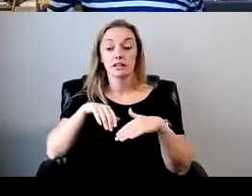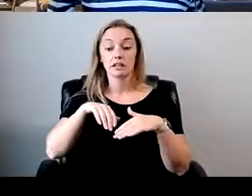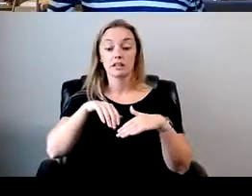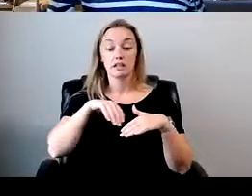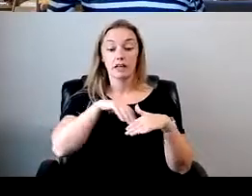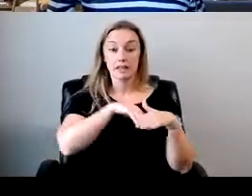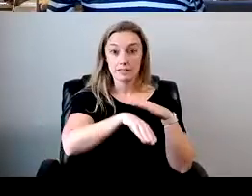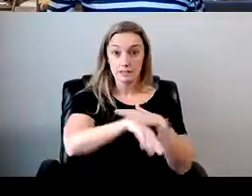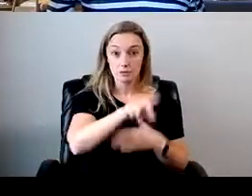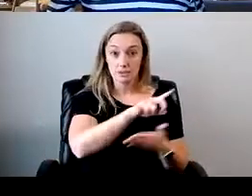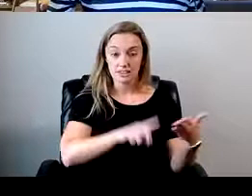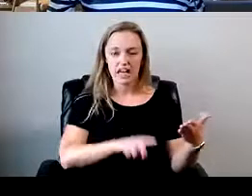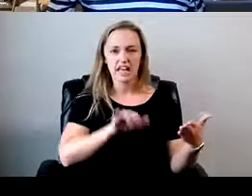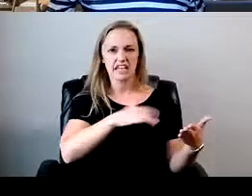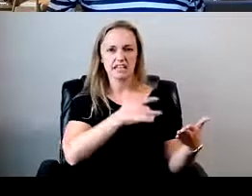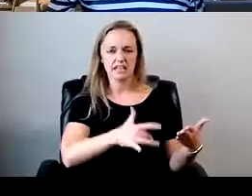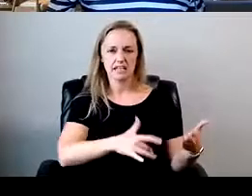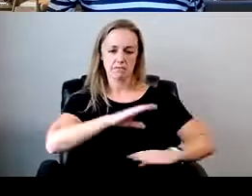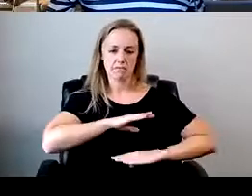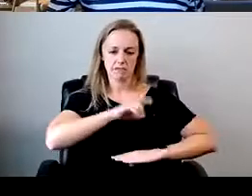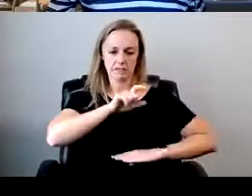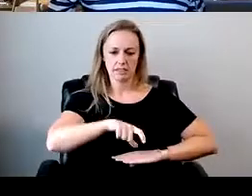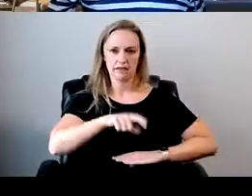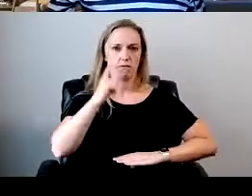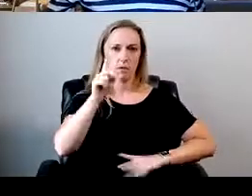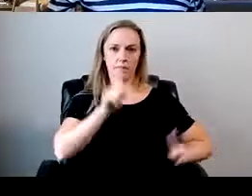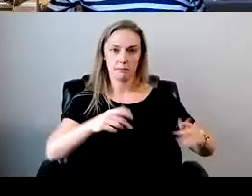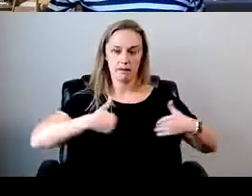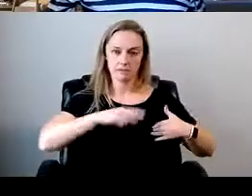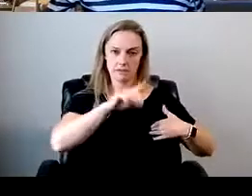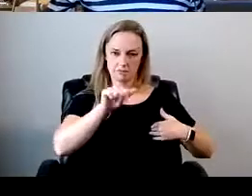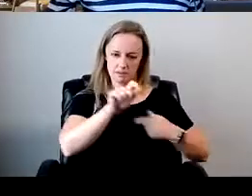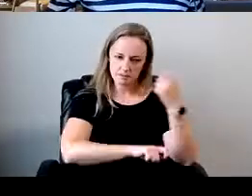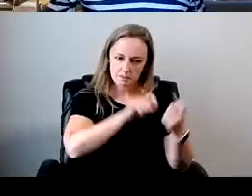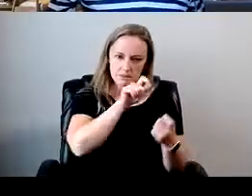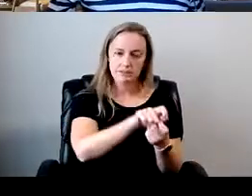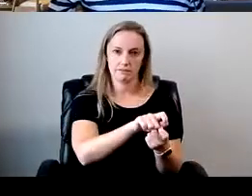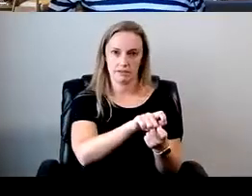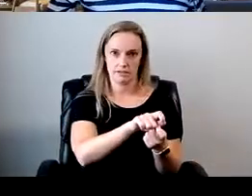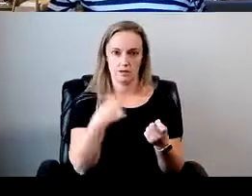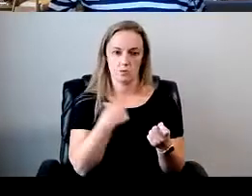which usually meets the needs of people with disabilities, right. Where they are specifically considered. All right.